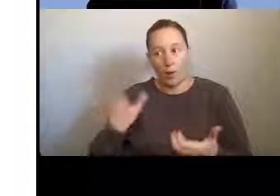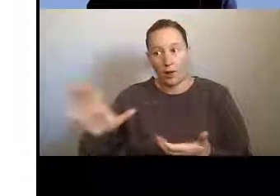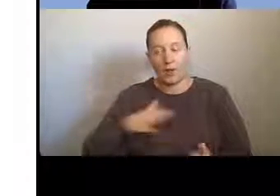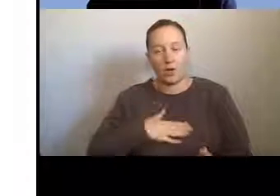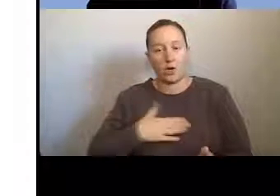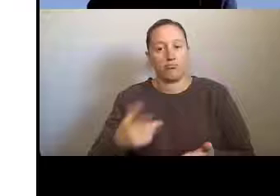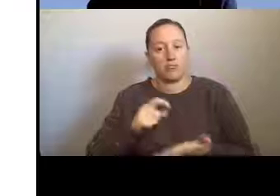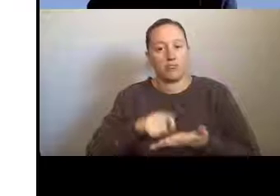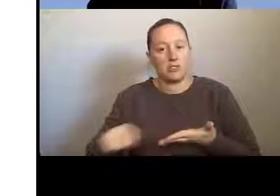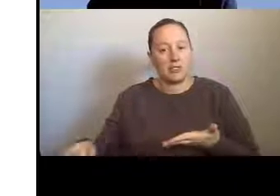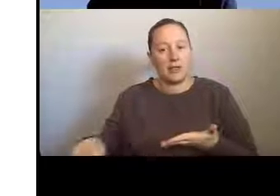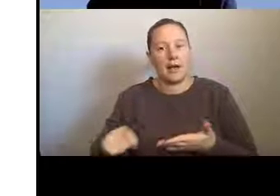for informed decision-making.